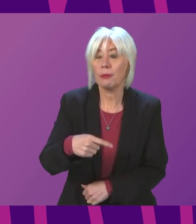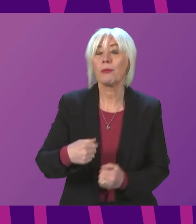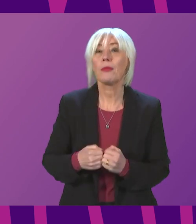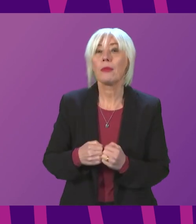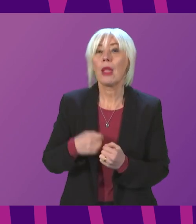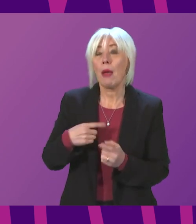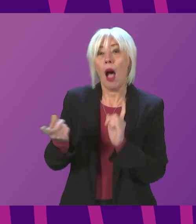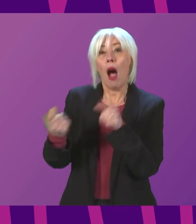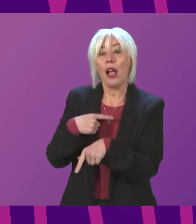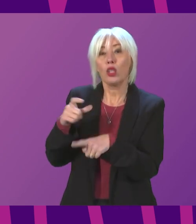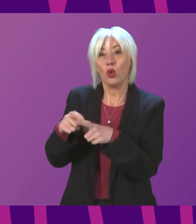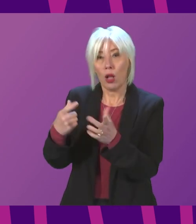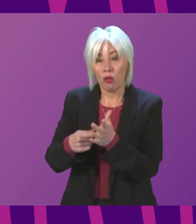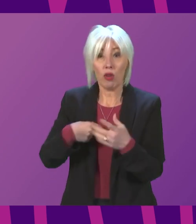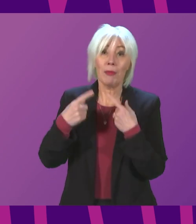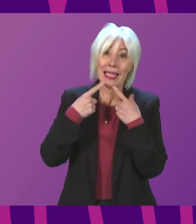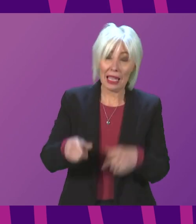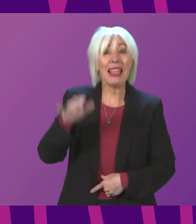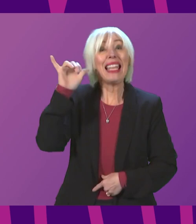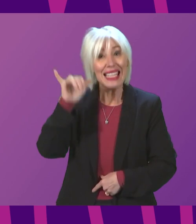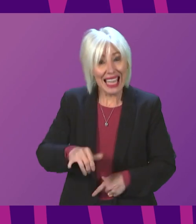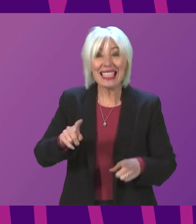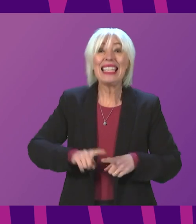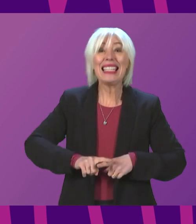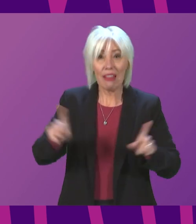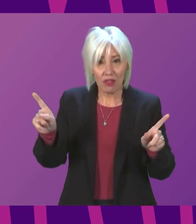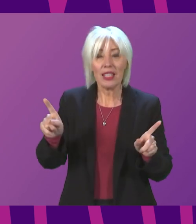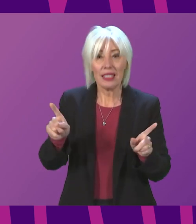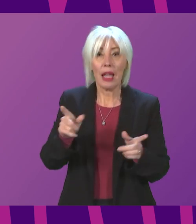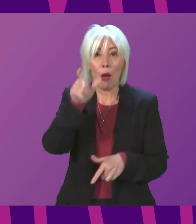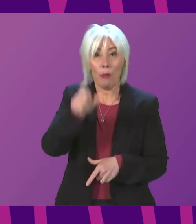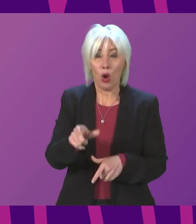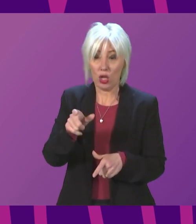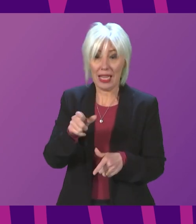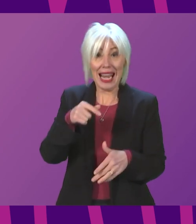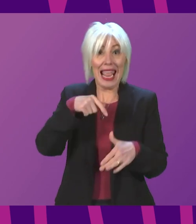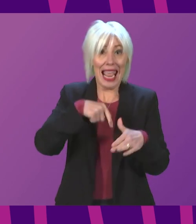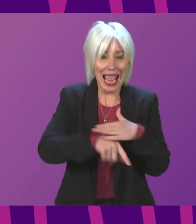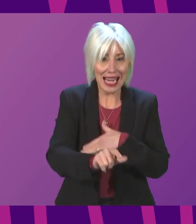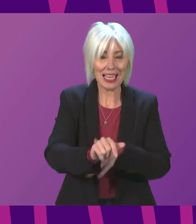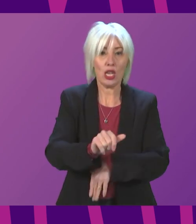Douglas Ross. Yes, there is a difference between somebody being in hospital because of Covid